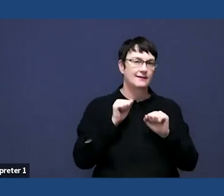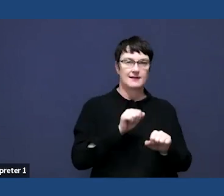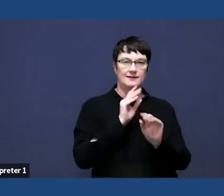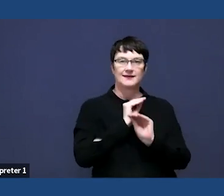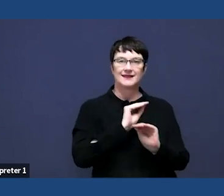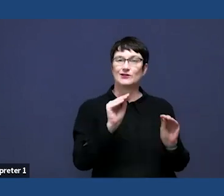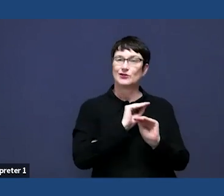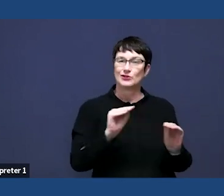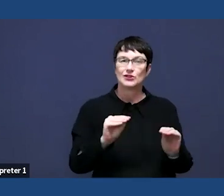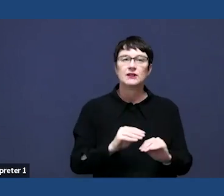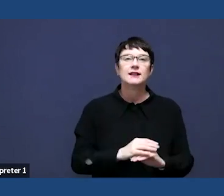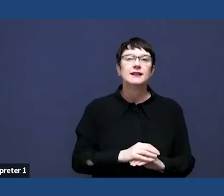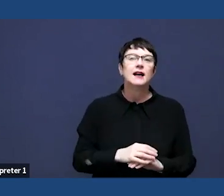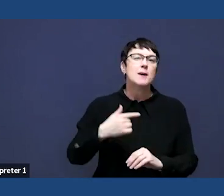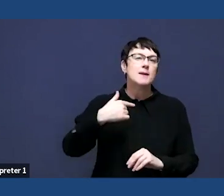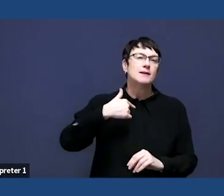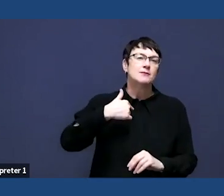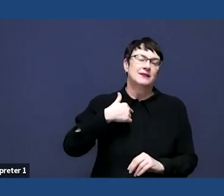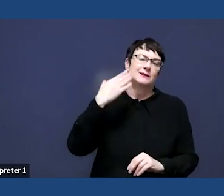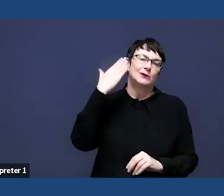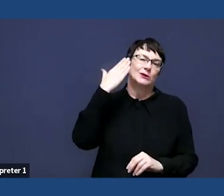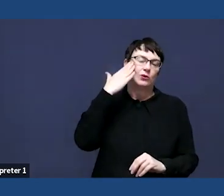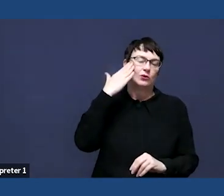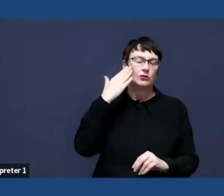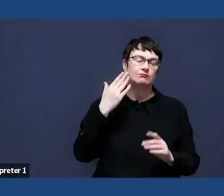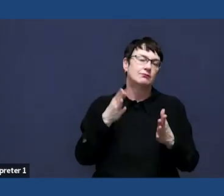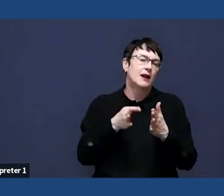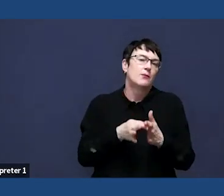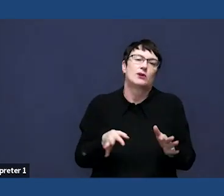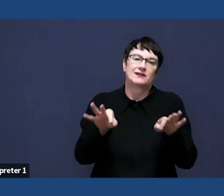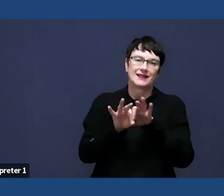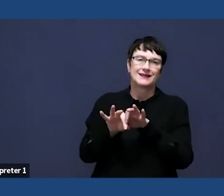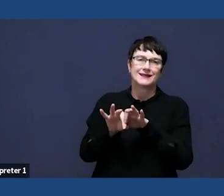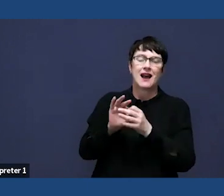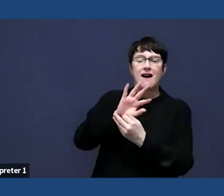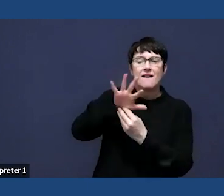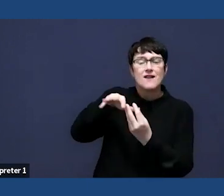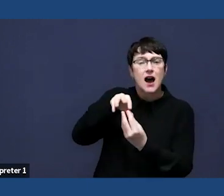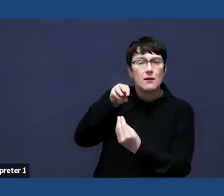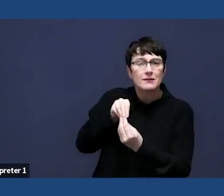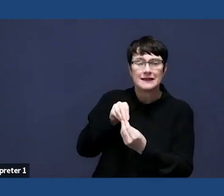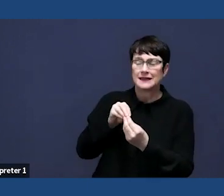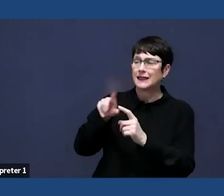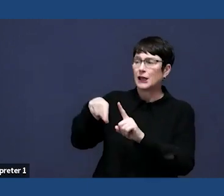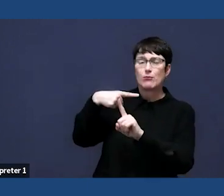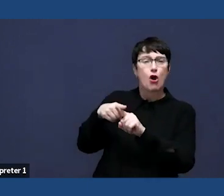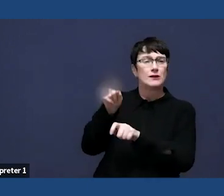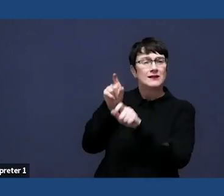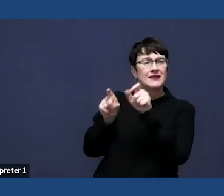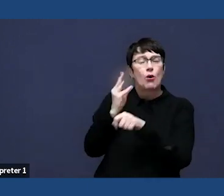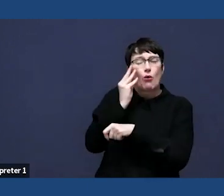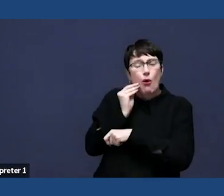With he know the important voice that people with lived experiences have and lend to initiatives